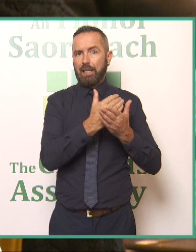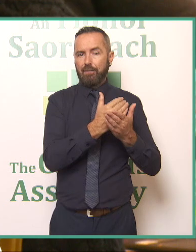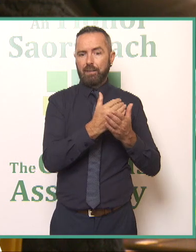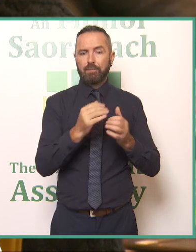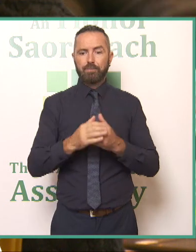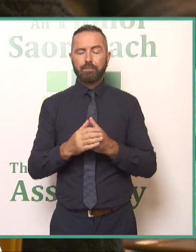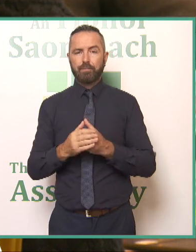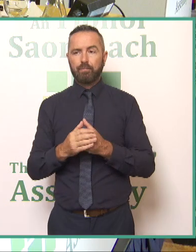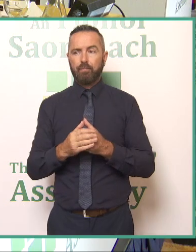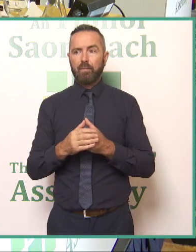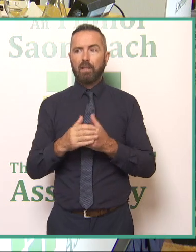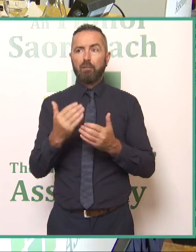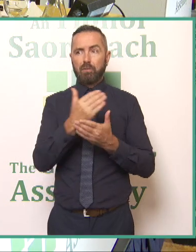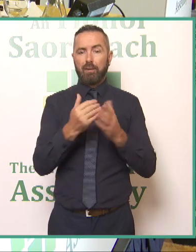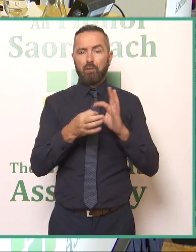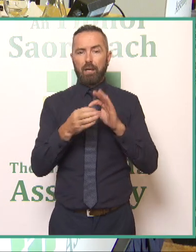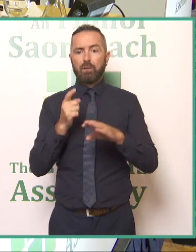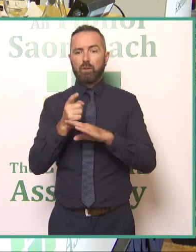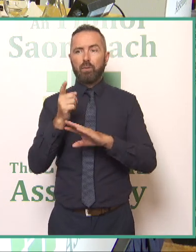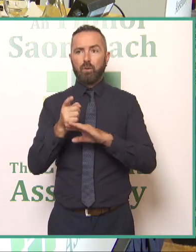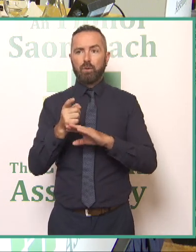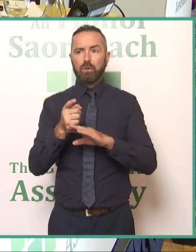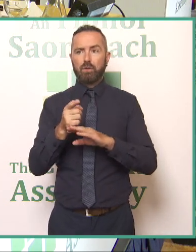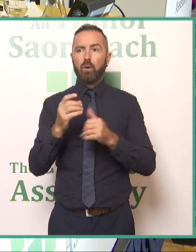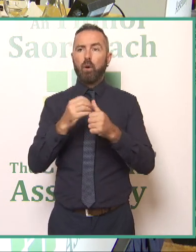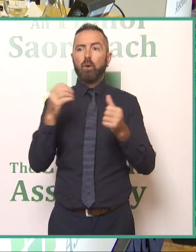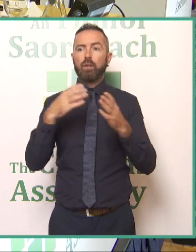in relation some of those measures and I suppose the other thing now which is coming down the line